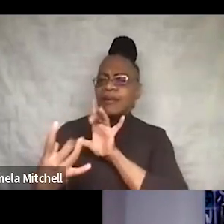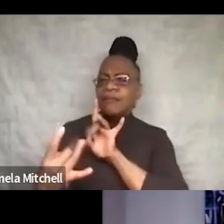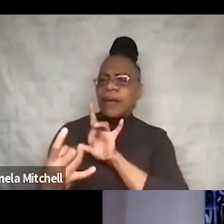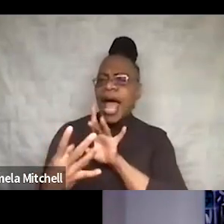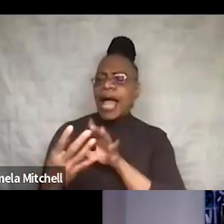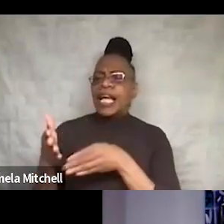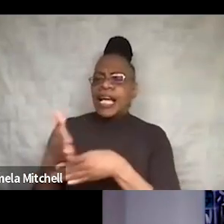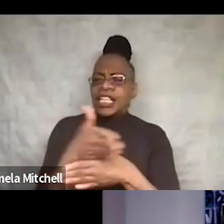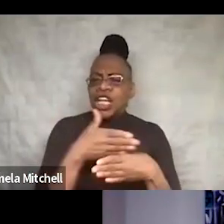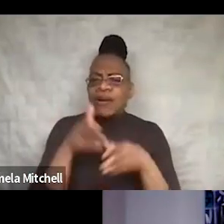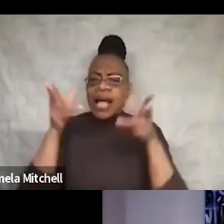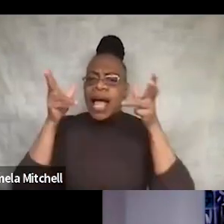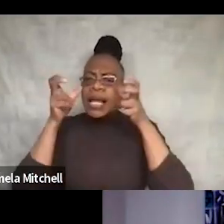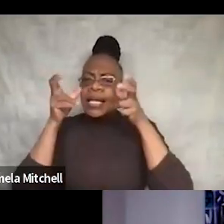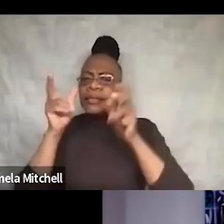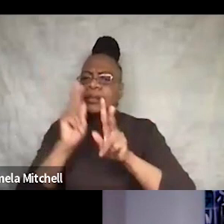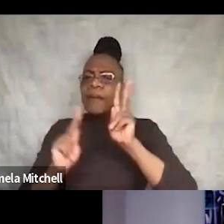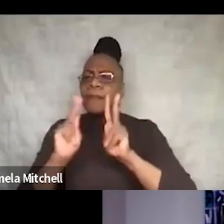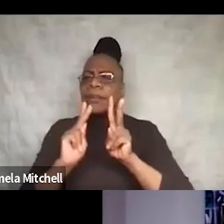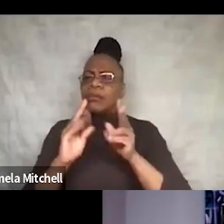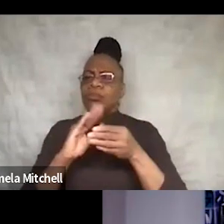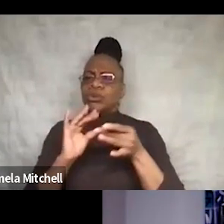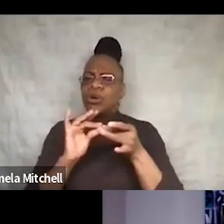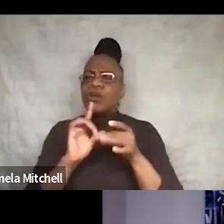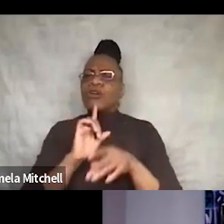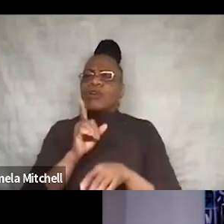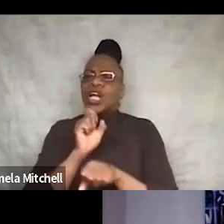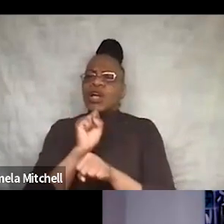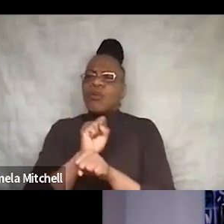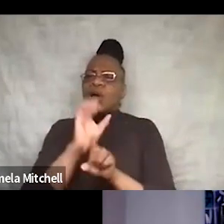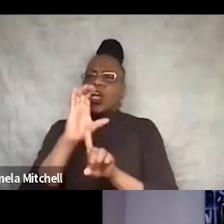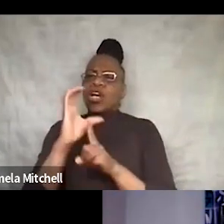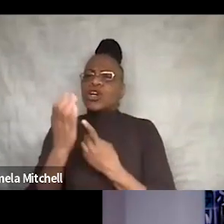really working from a place of cultural humility instead of kind of cultural competence.